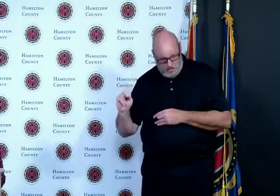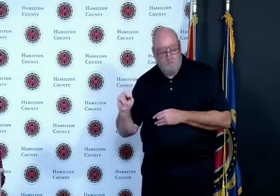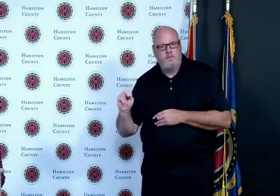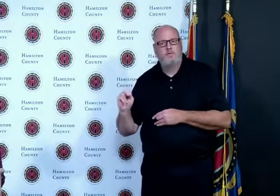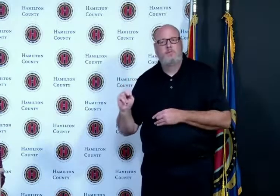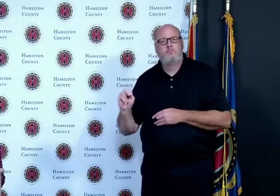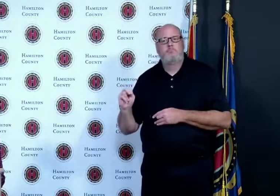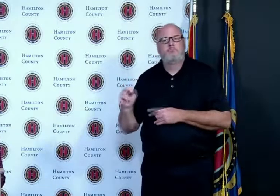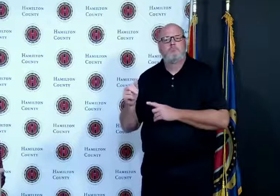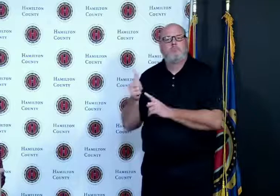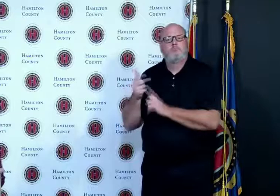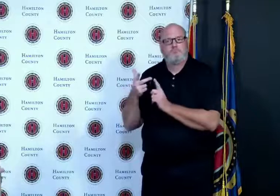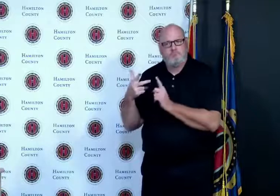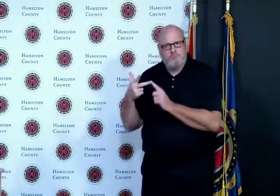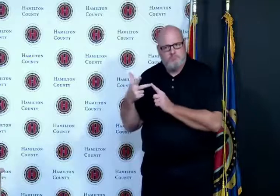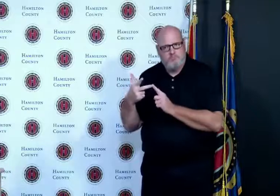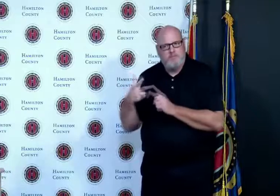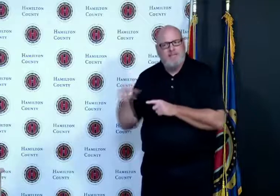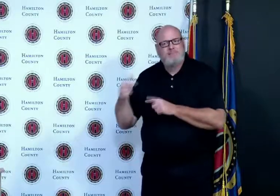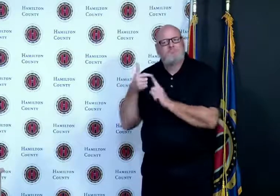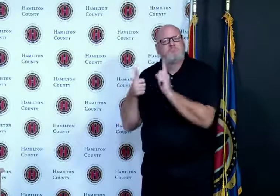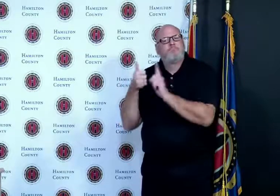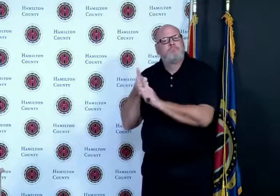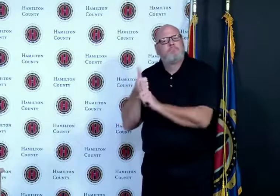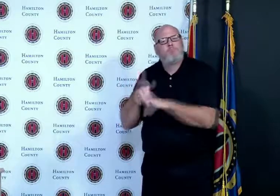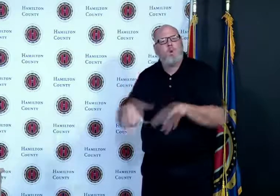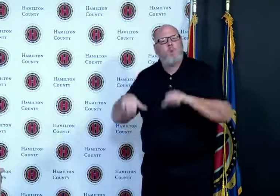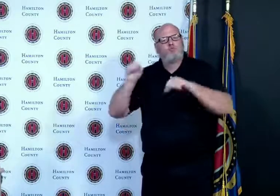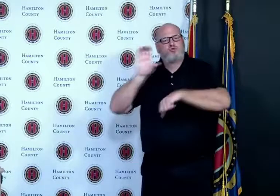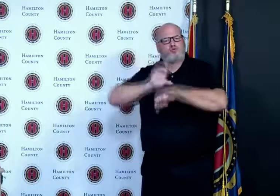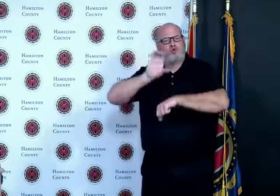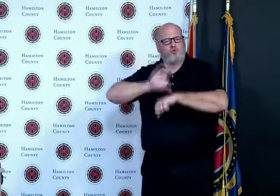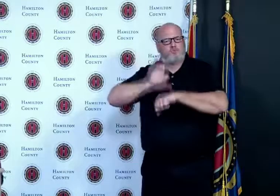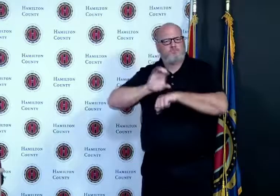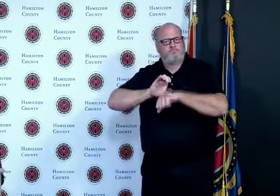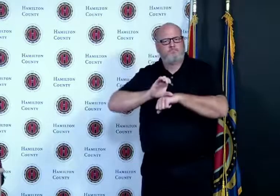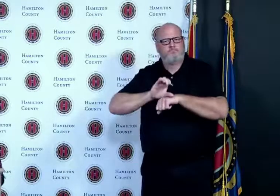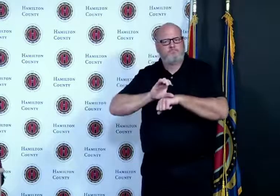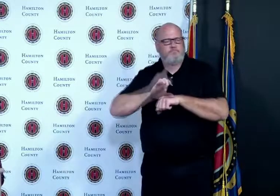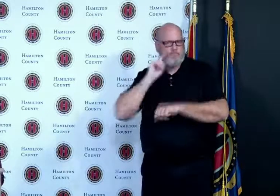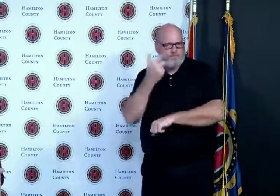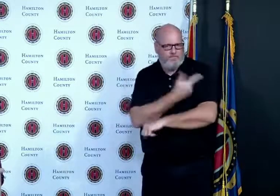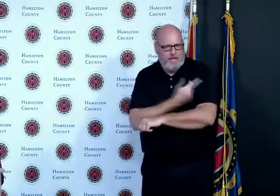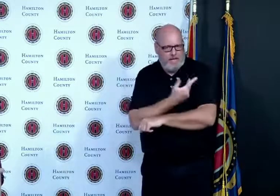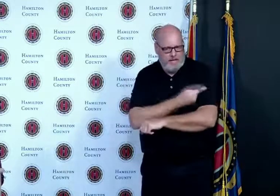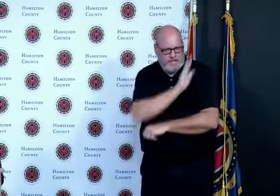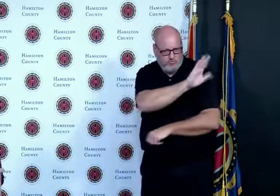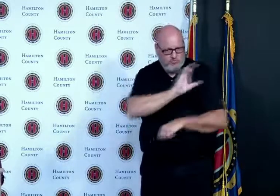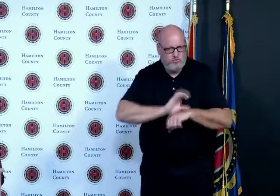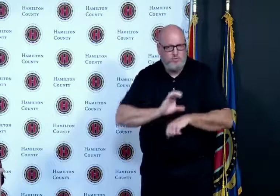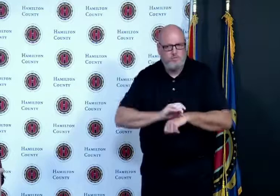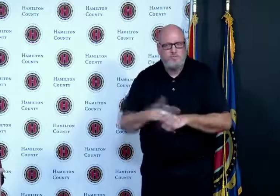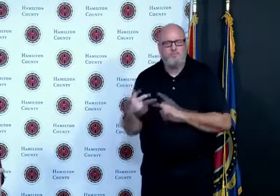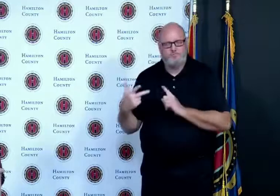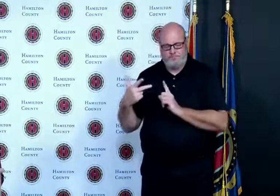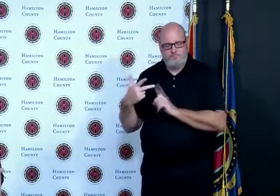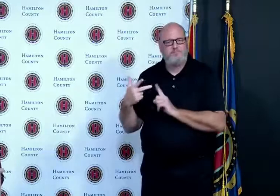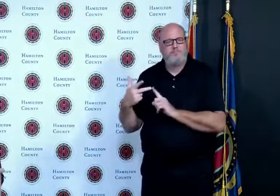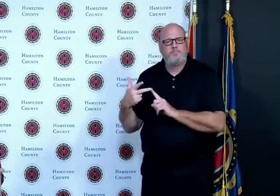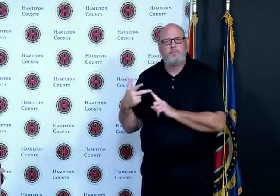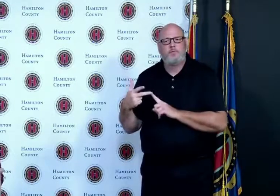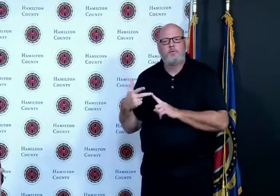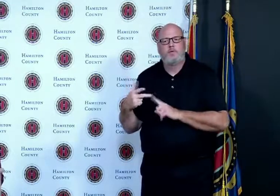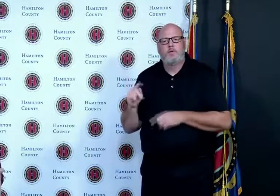at his church in Forest Park and Tropicana from WIZ 101.1 is also joining us to share her